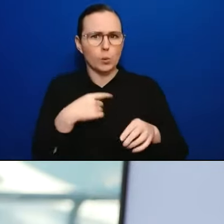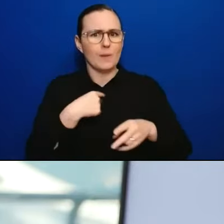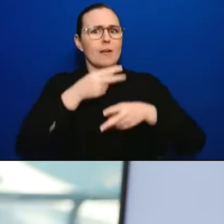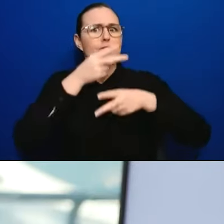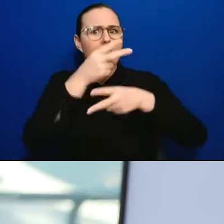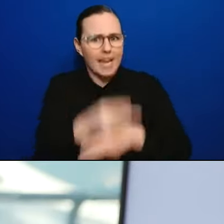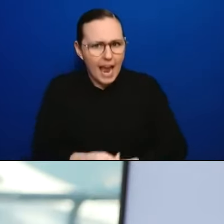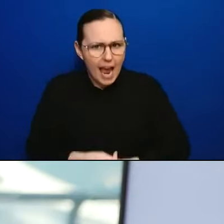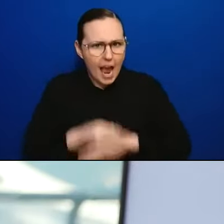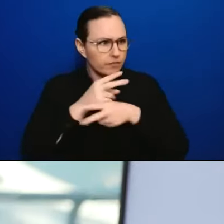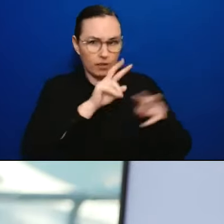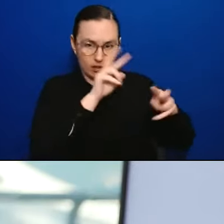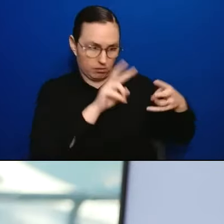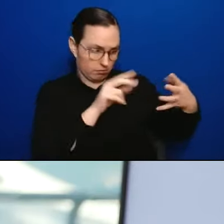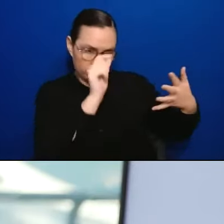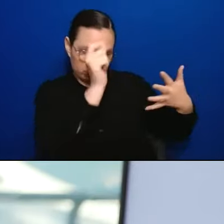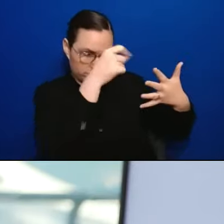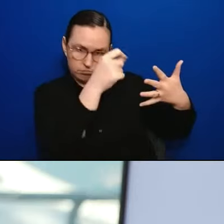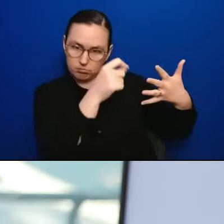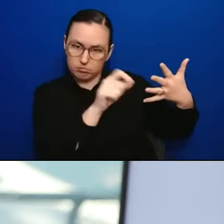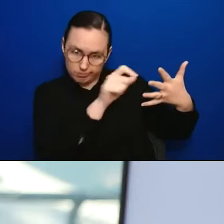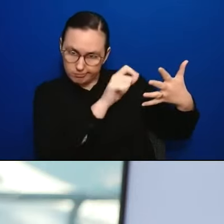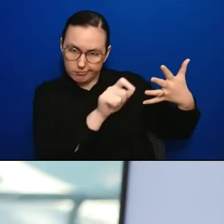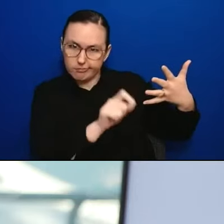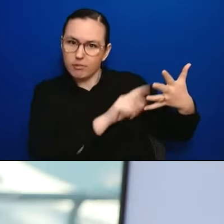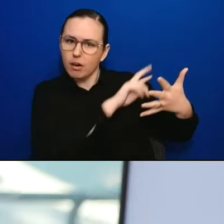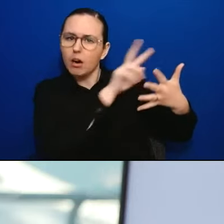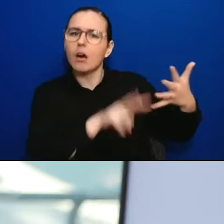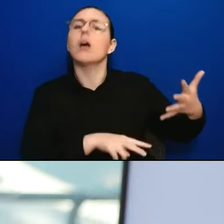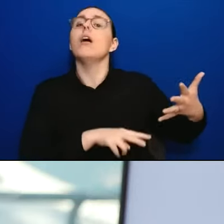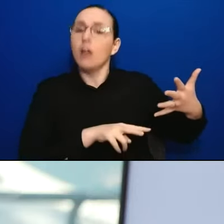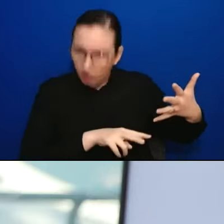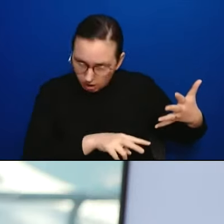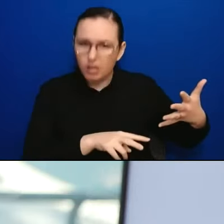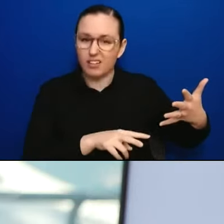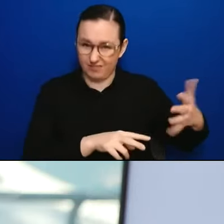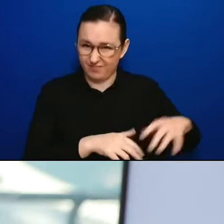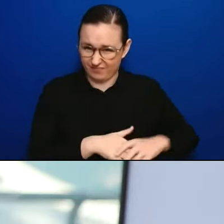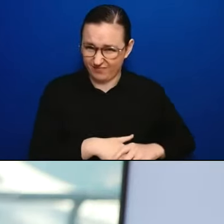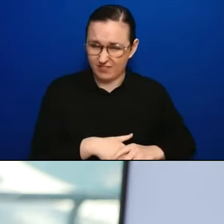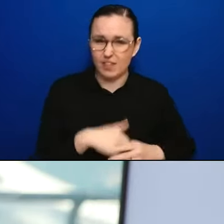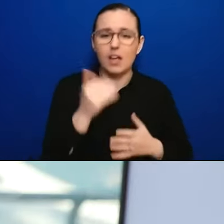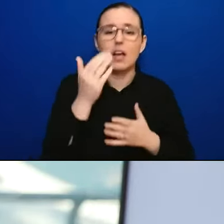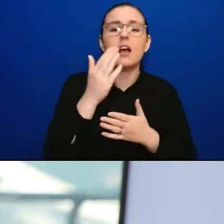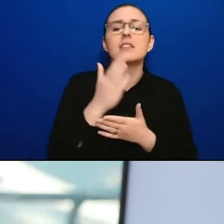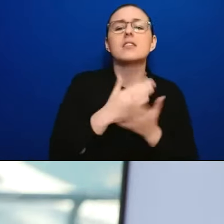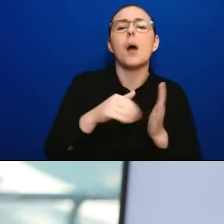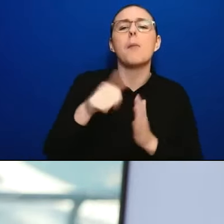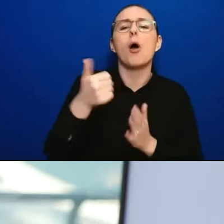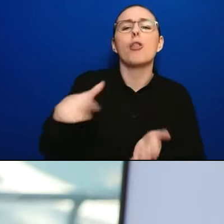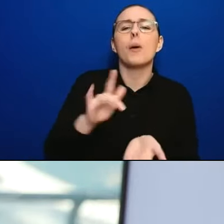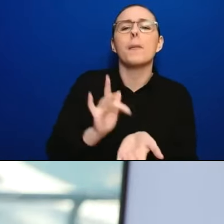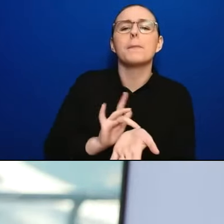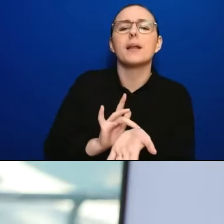benefit from this medication take some of those medications that interact with it.